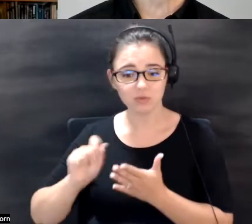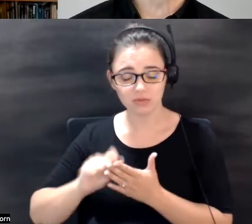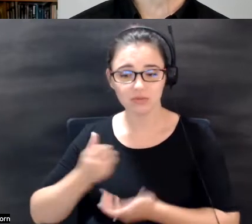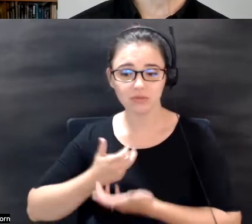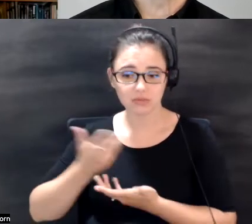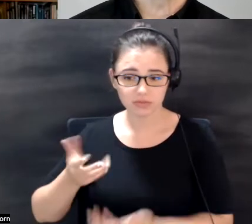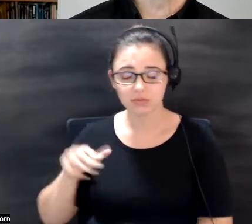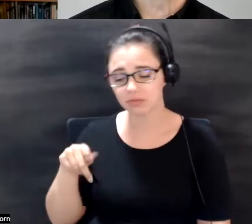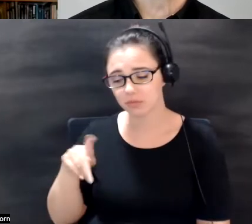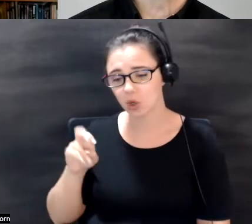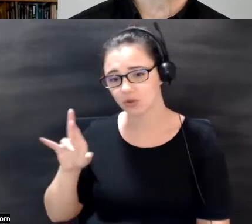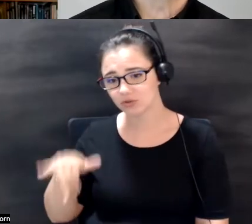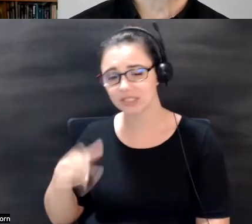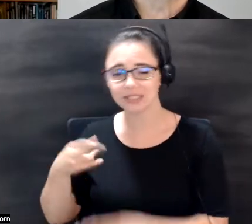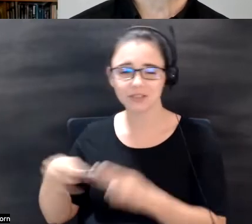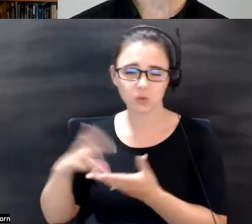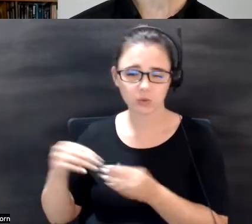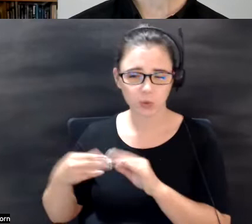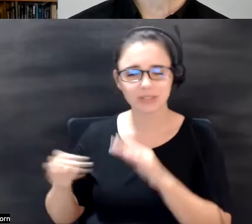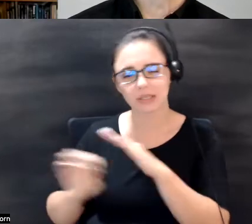short stories, even in elementary school. And